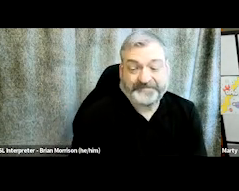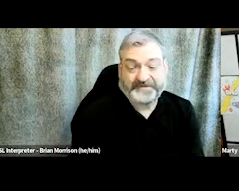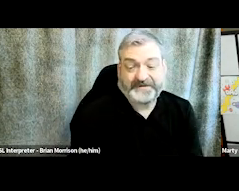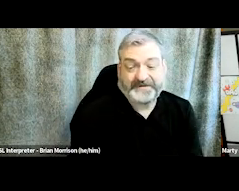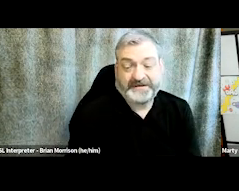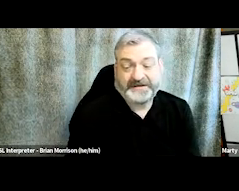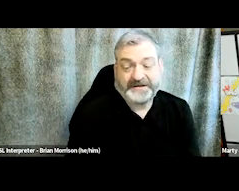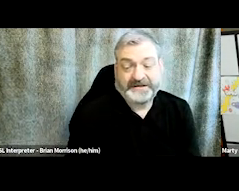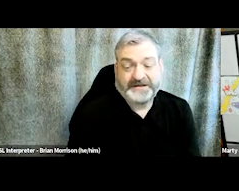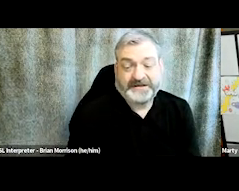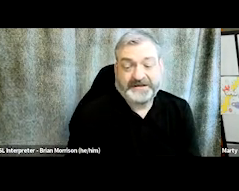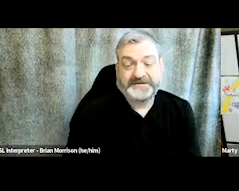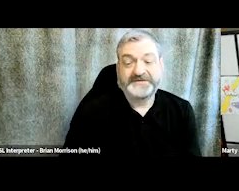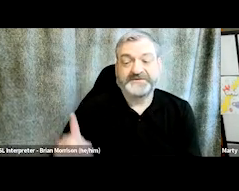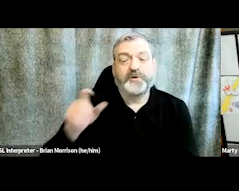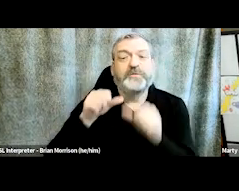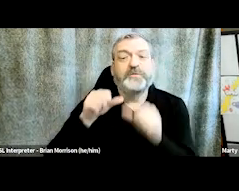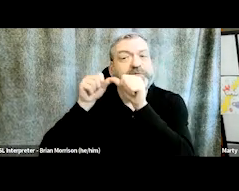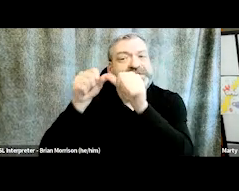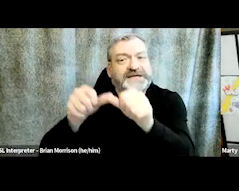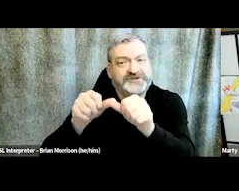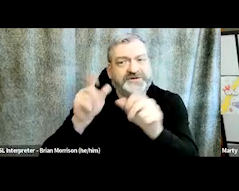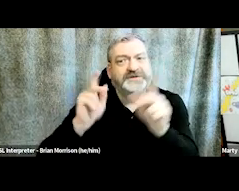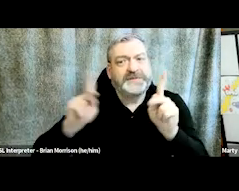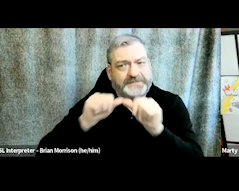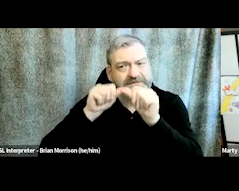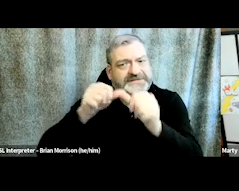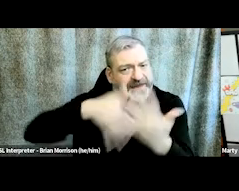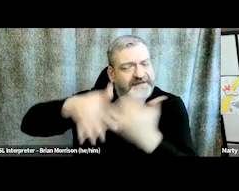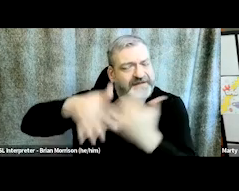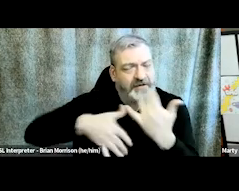But one of the most exciting things about accessibility in this space,